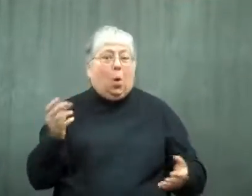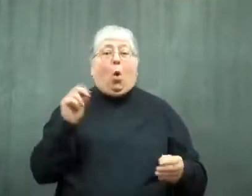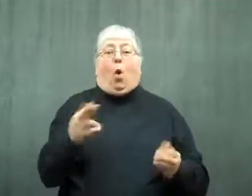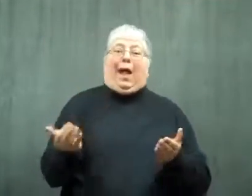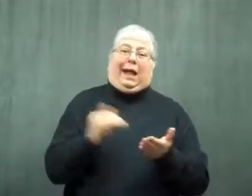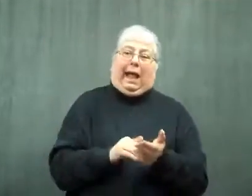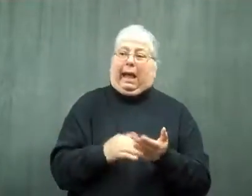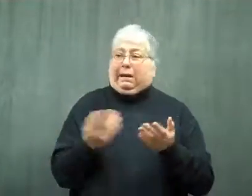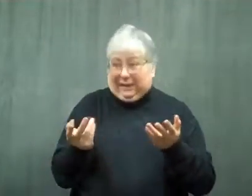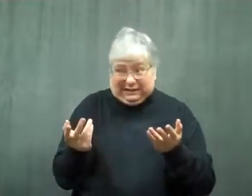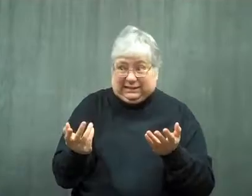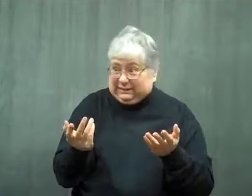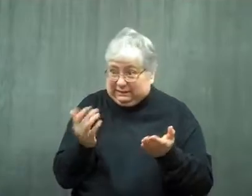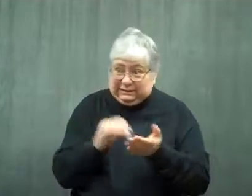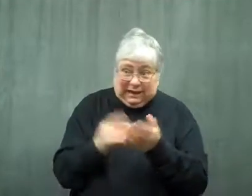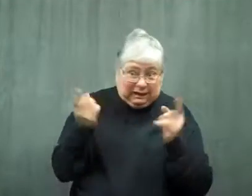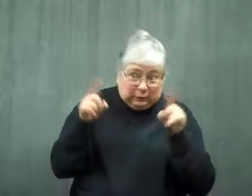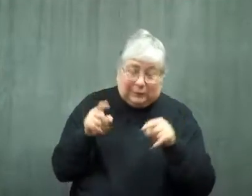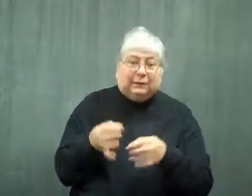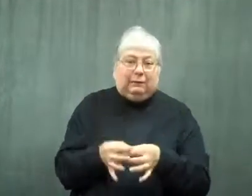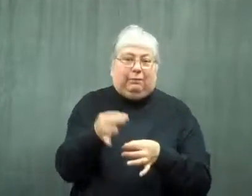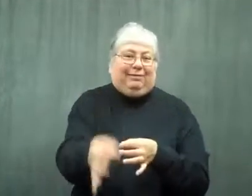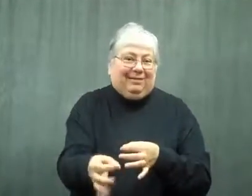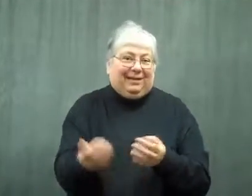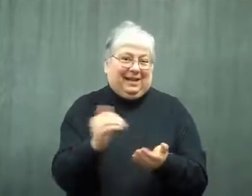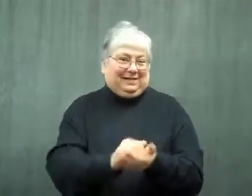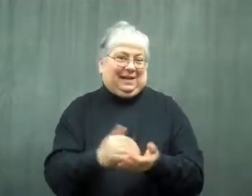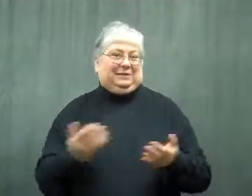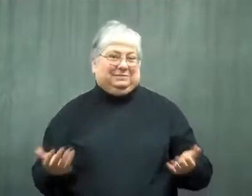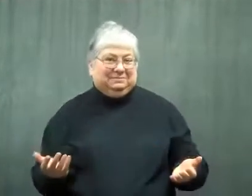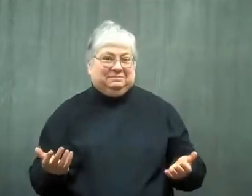or they could agree to another extension.